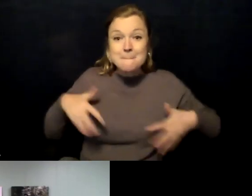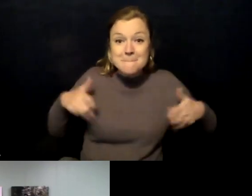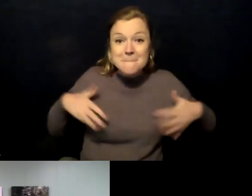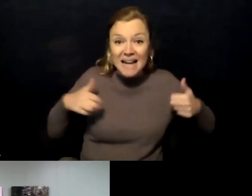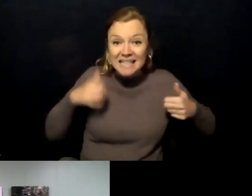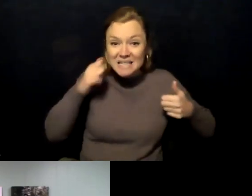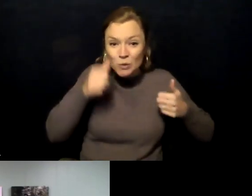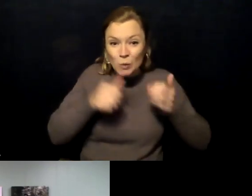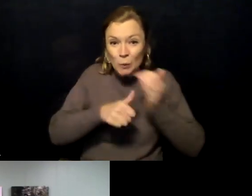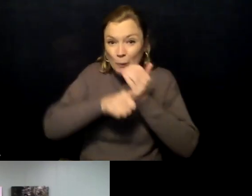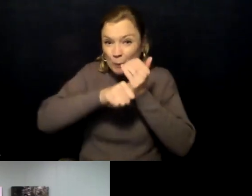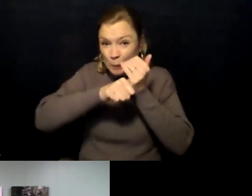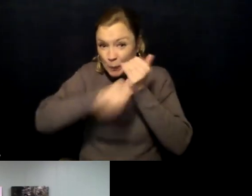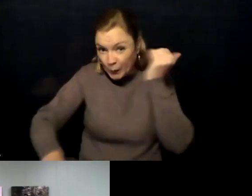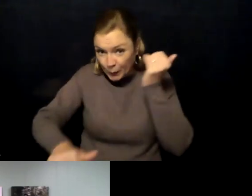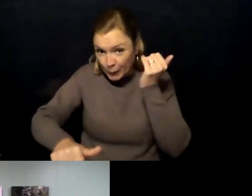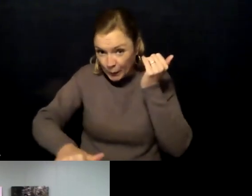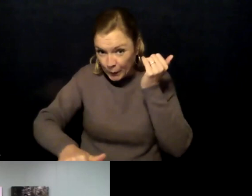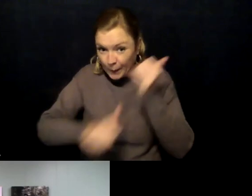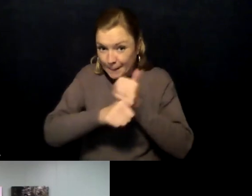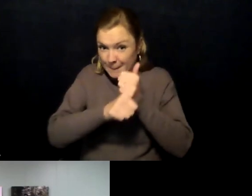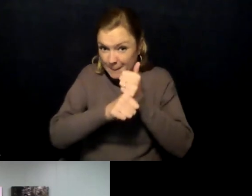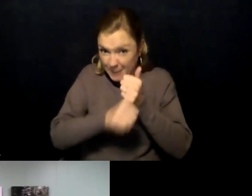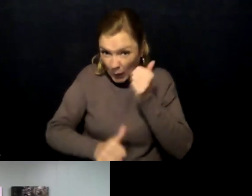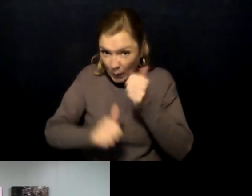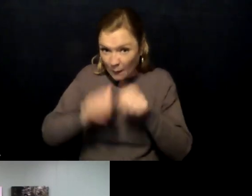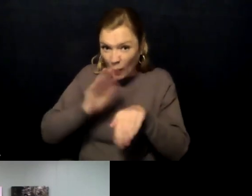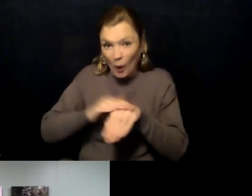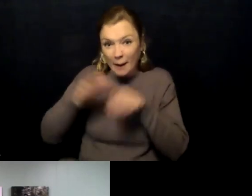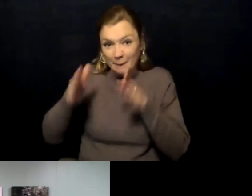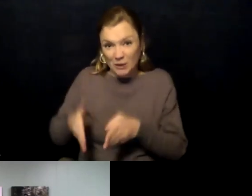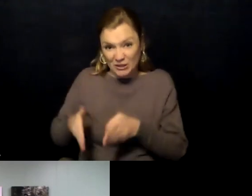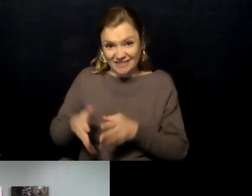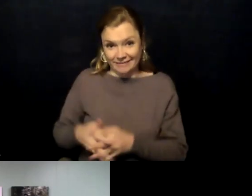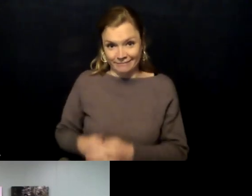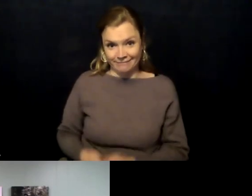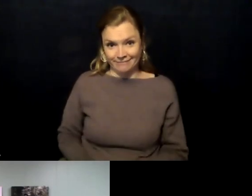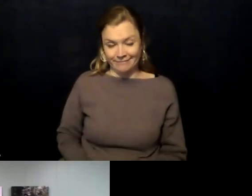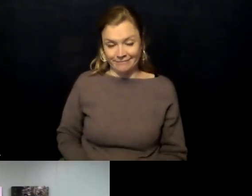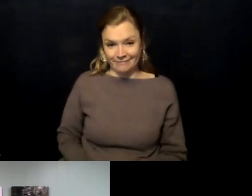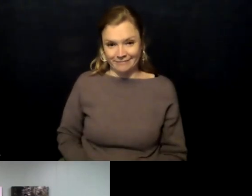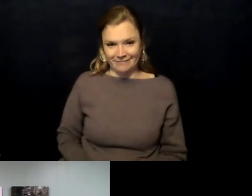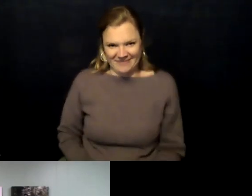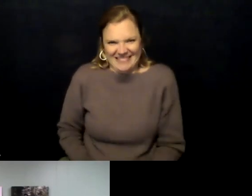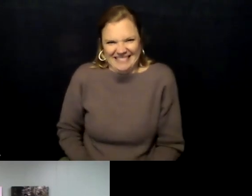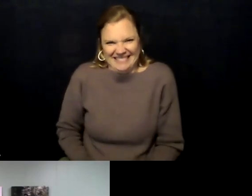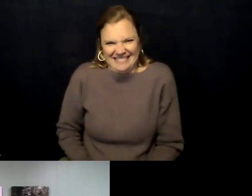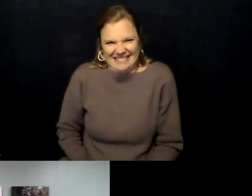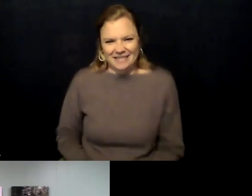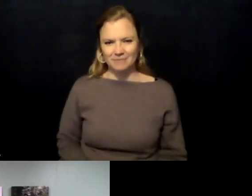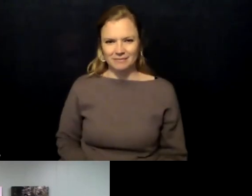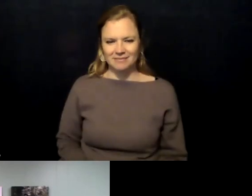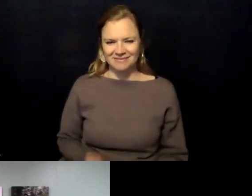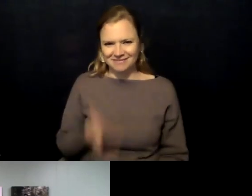which is not- you know- but the amazing thing- and we